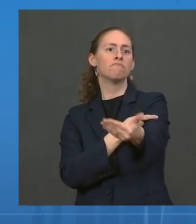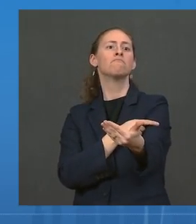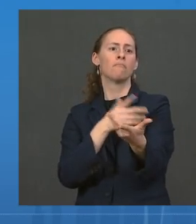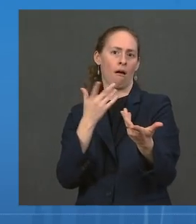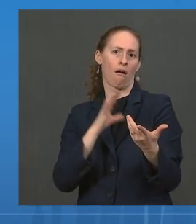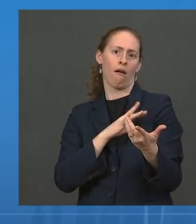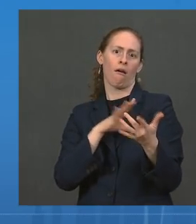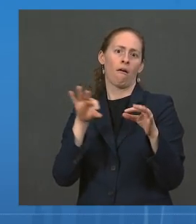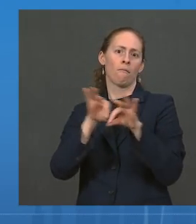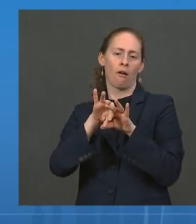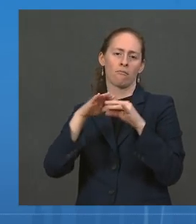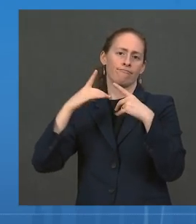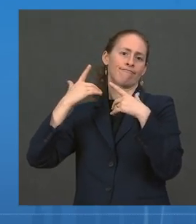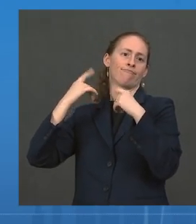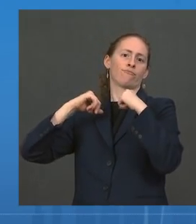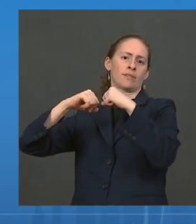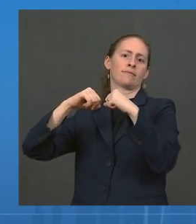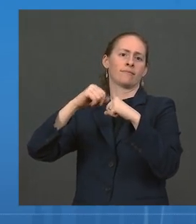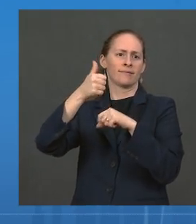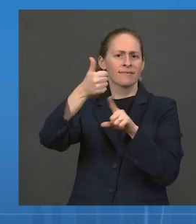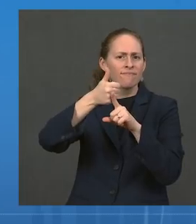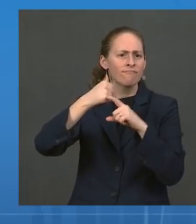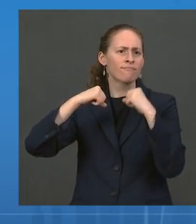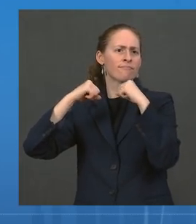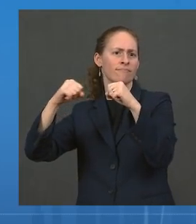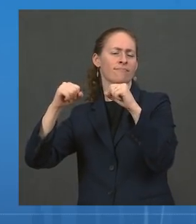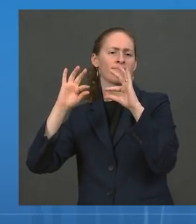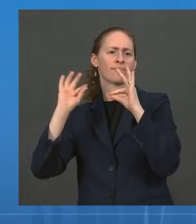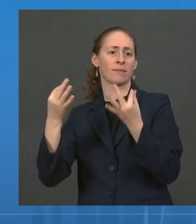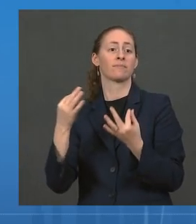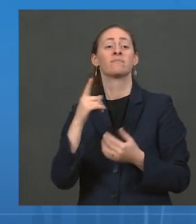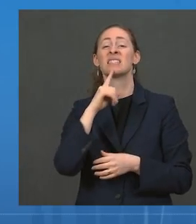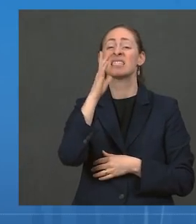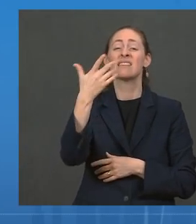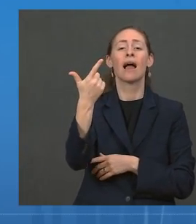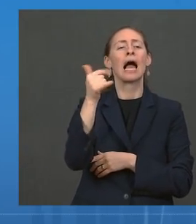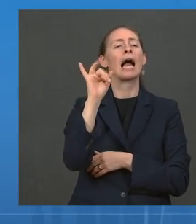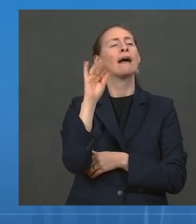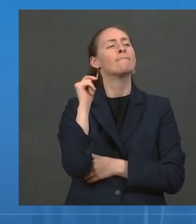What's the best gift to give this year? Consider the gift of health. It's priceless.